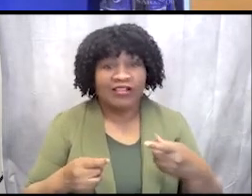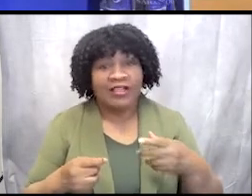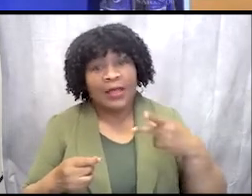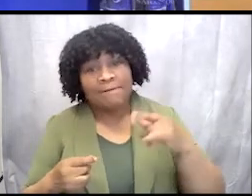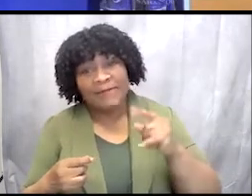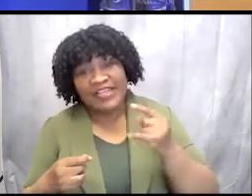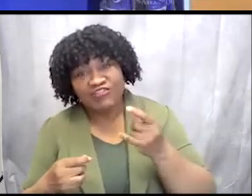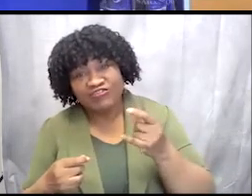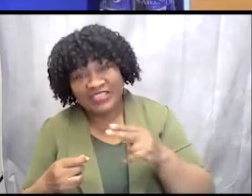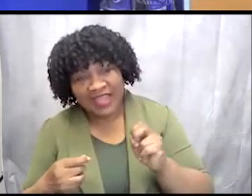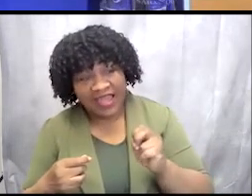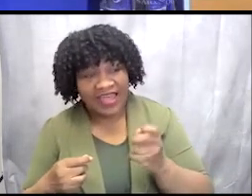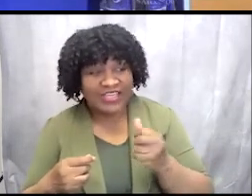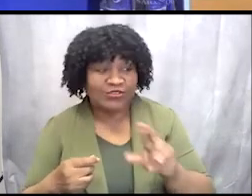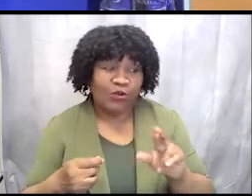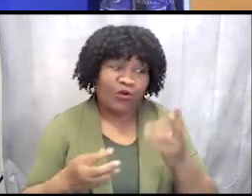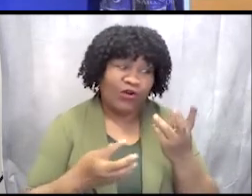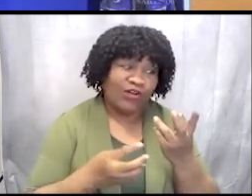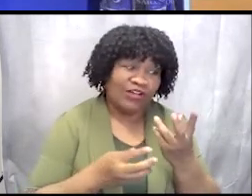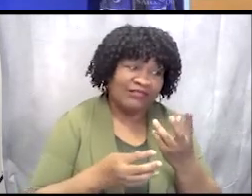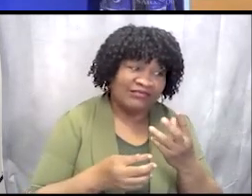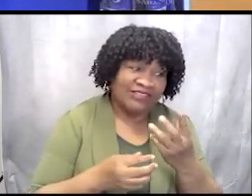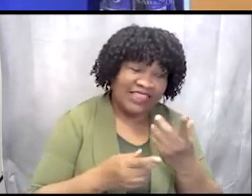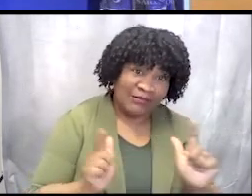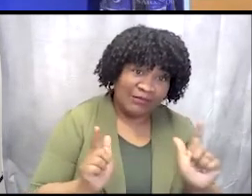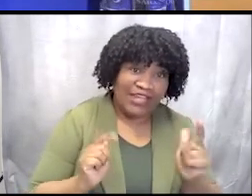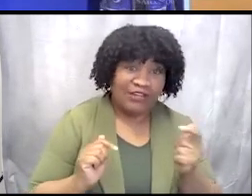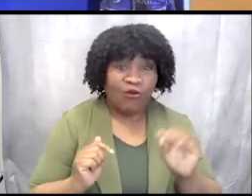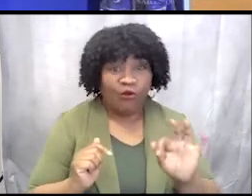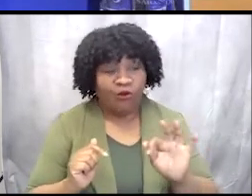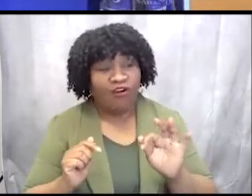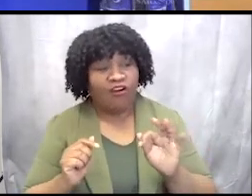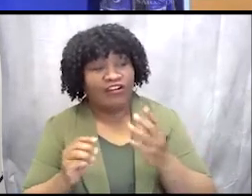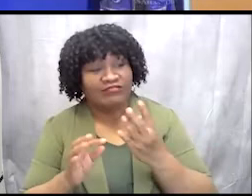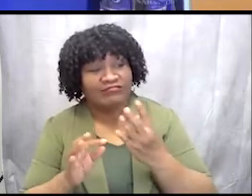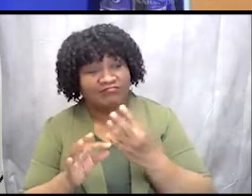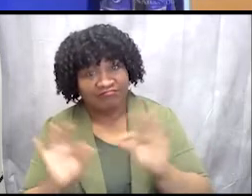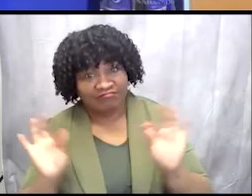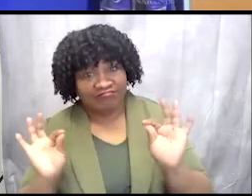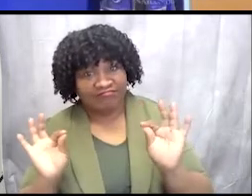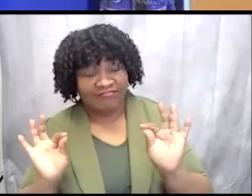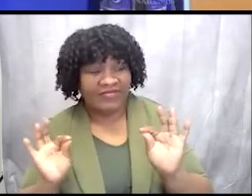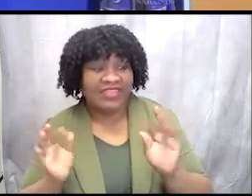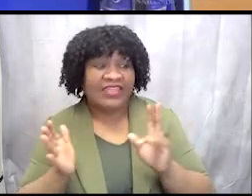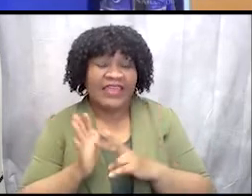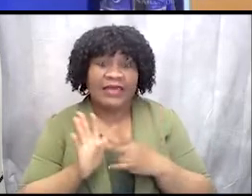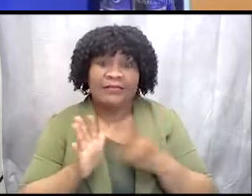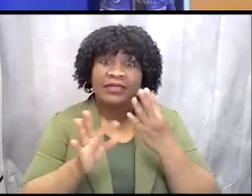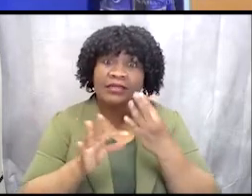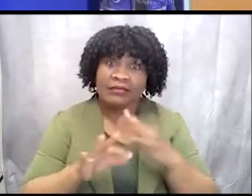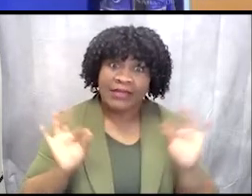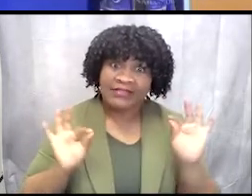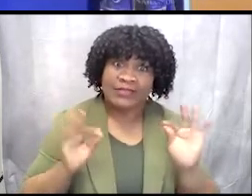liberate or emancipate." Therefore, emancipatory leadership should lead us away from strategies of containment